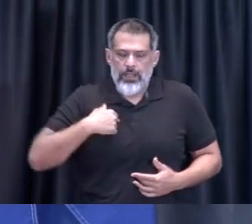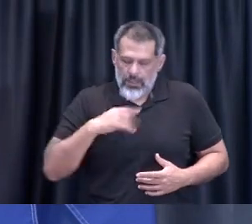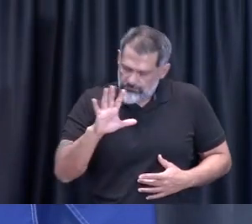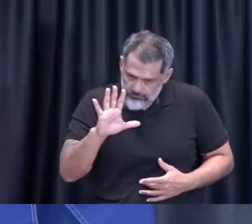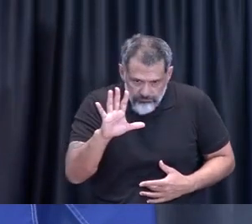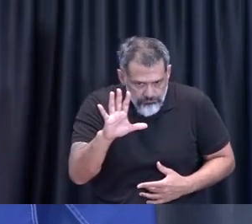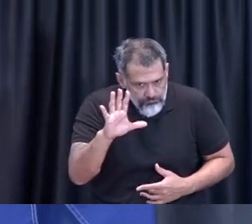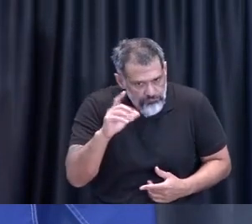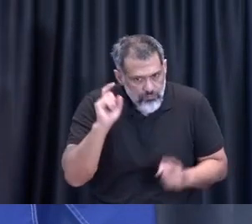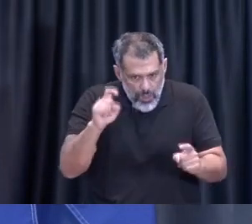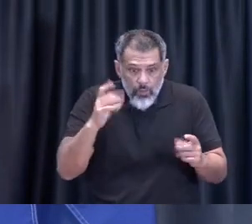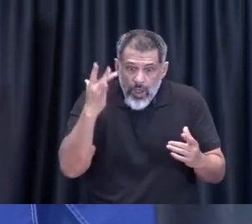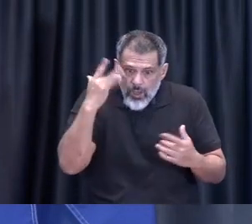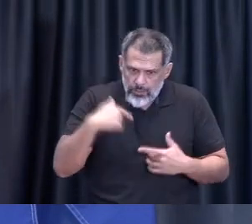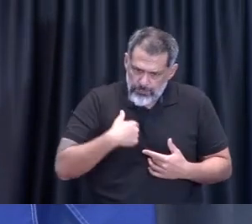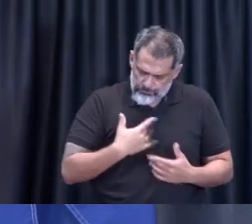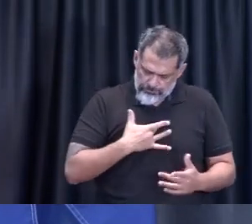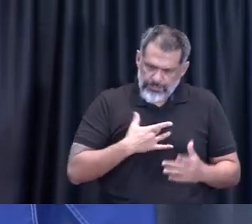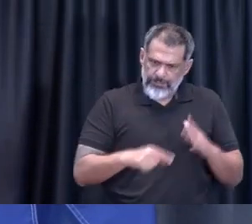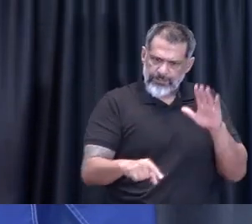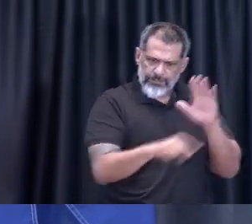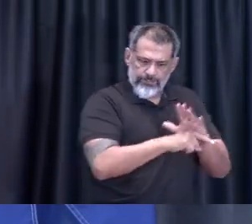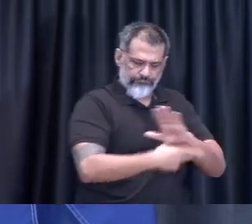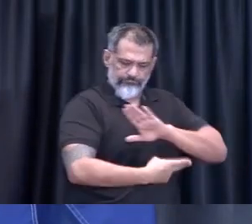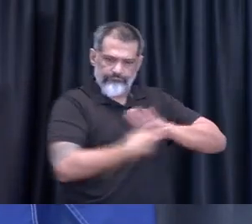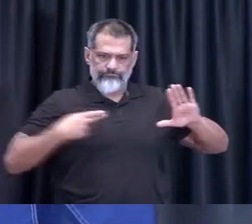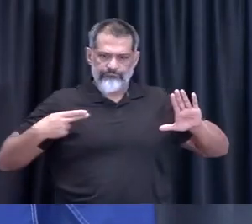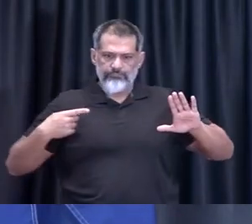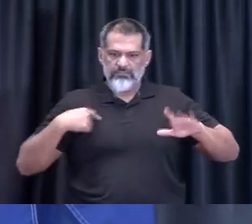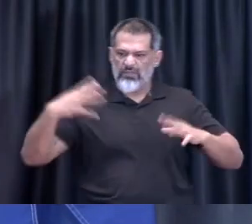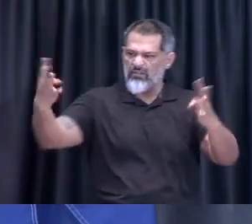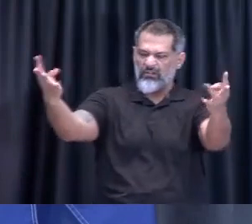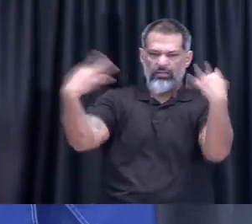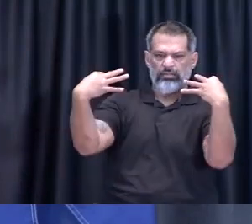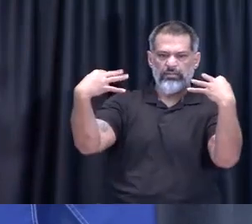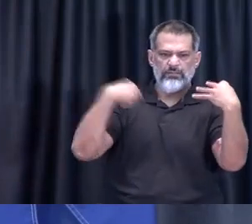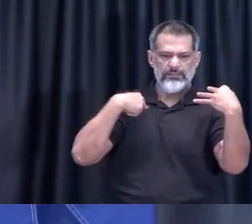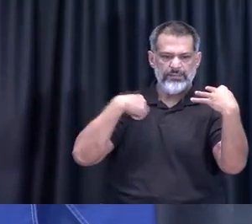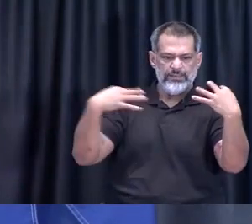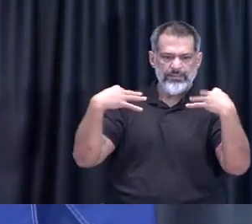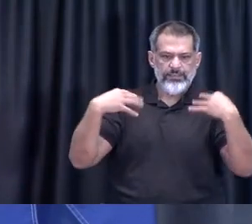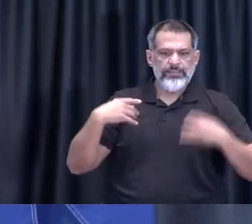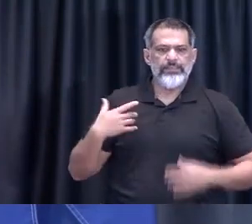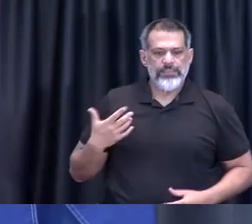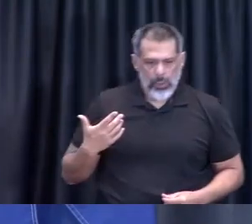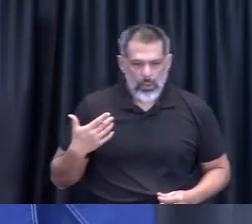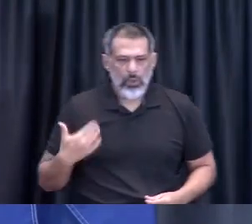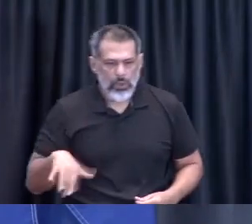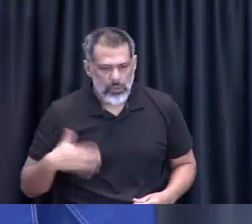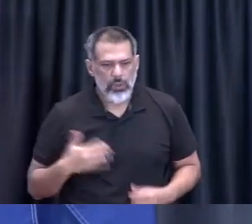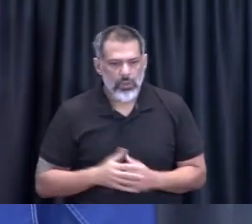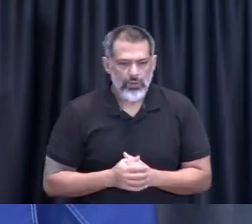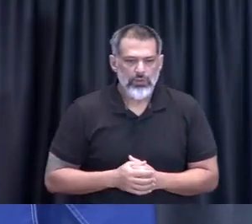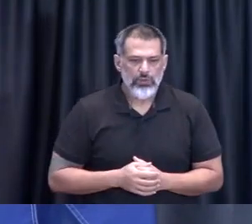of being stigmatized or looked down on as a result. There is nothing weak about